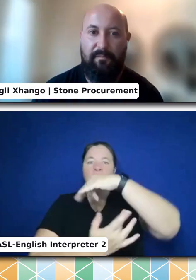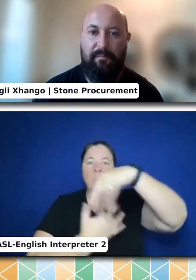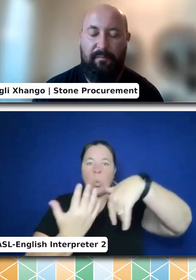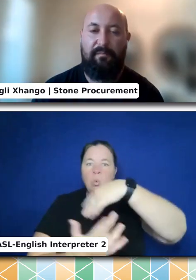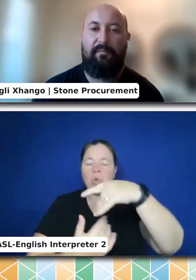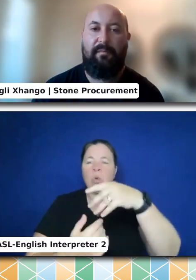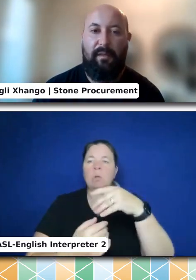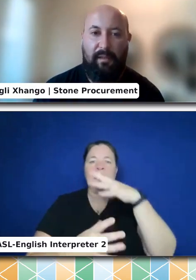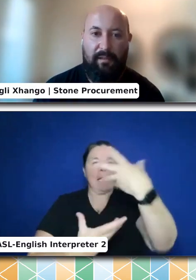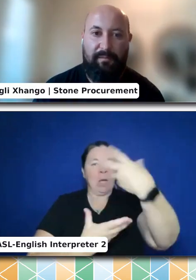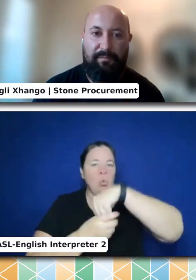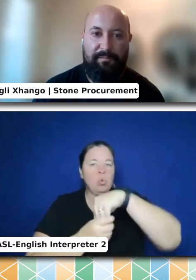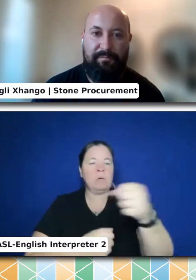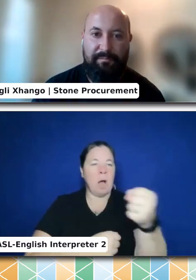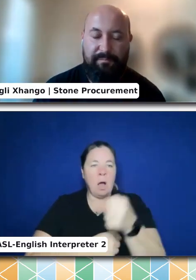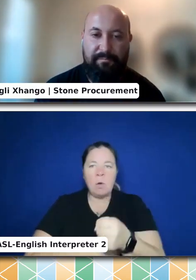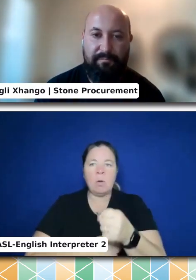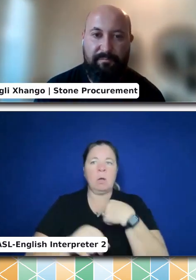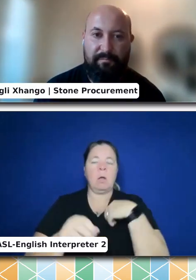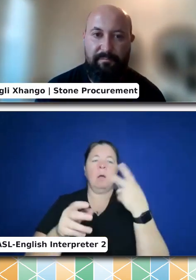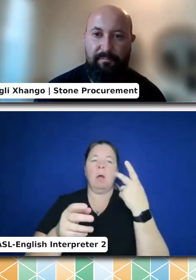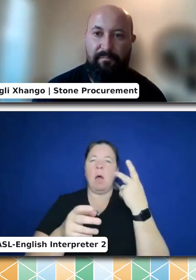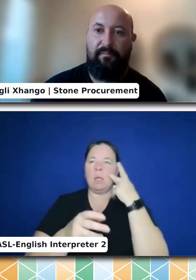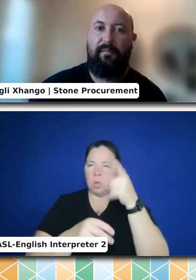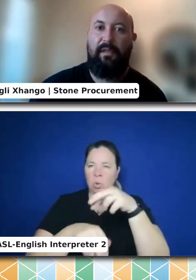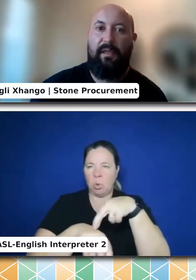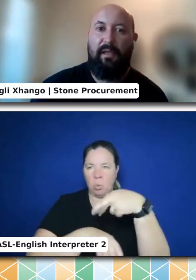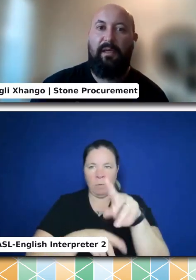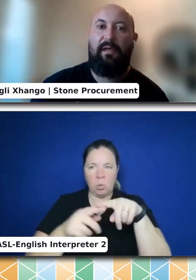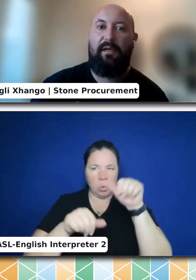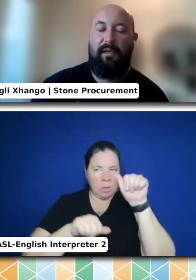Things like that. I see that you're… you're referring to the assessments, uh, section, so… In your experience, um.